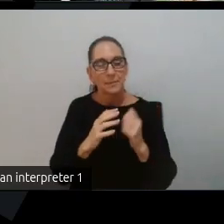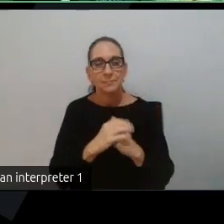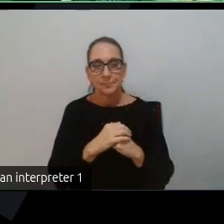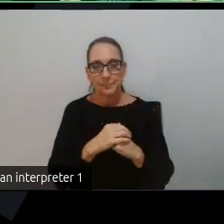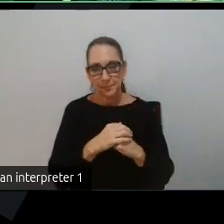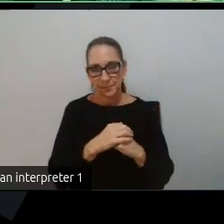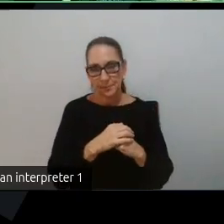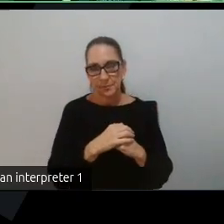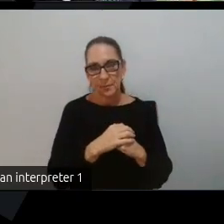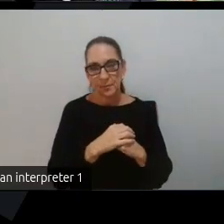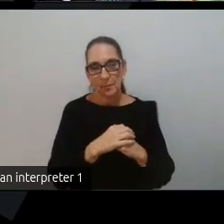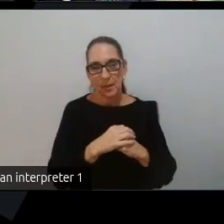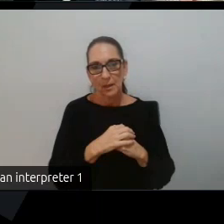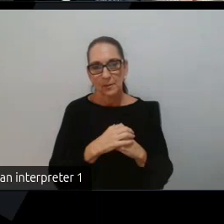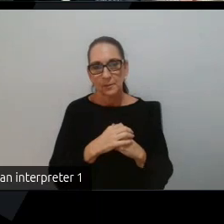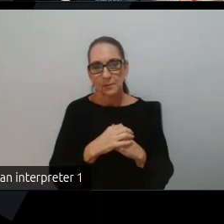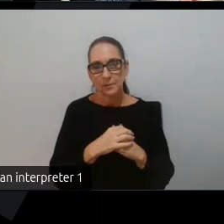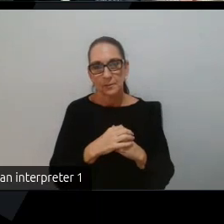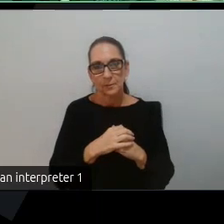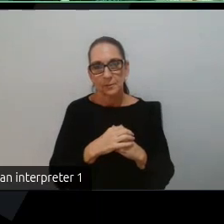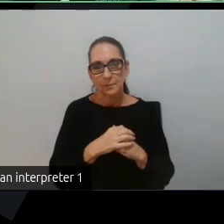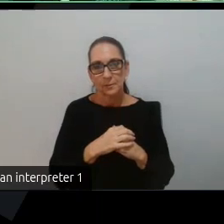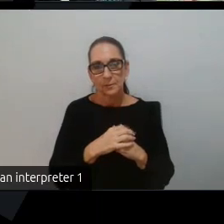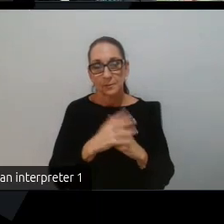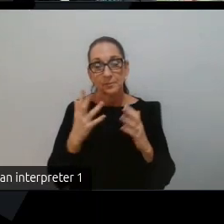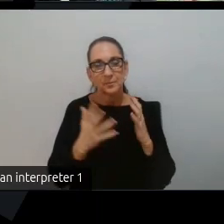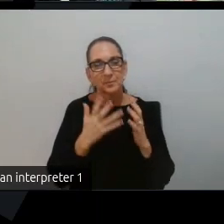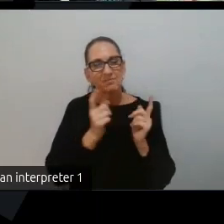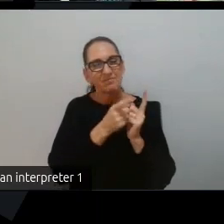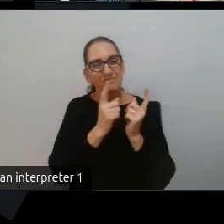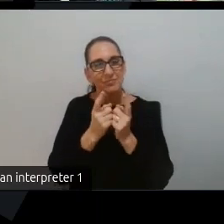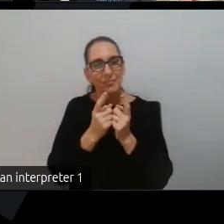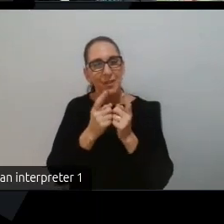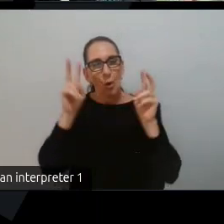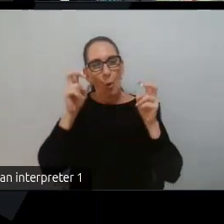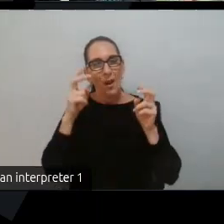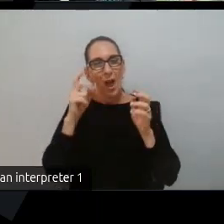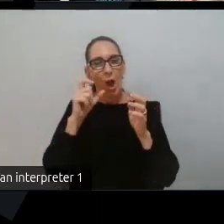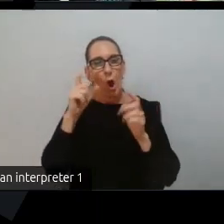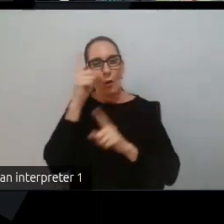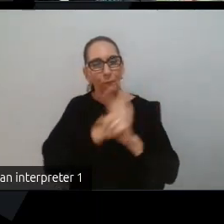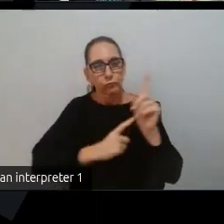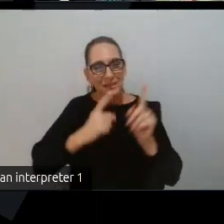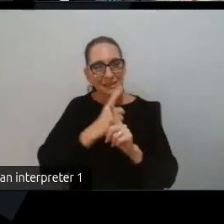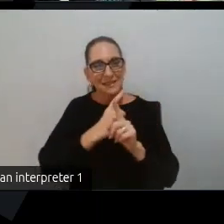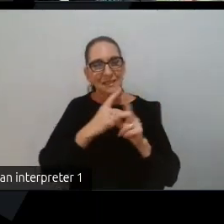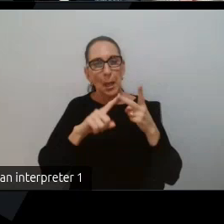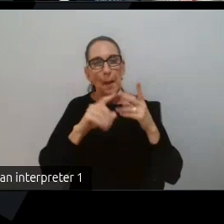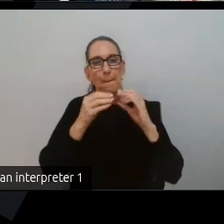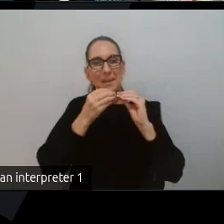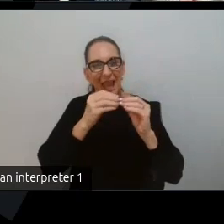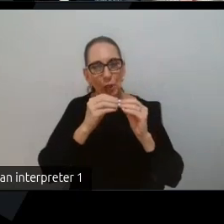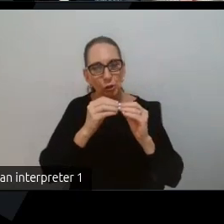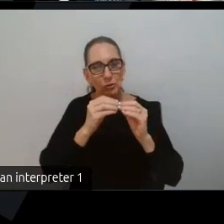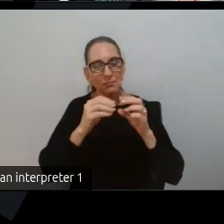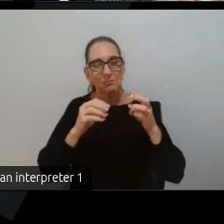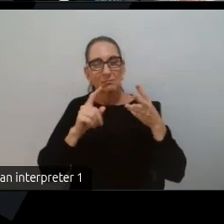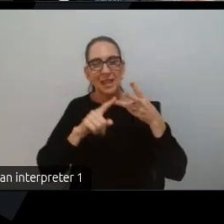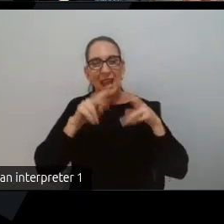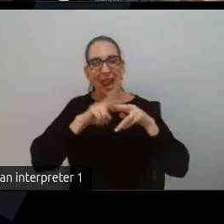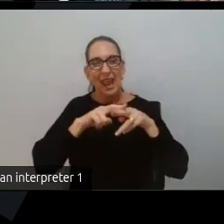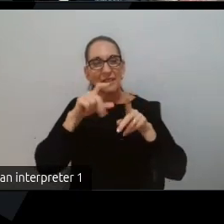Thank you. So the terms conference, mediation, FDR, and family dispute resolution are all